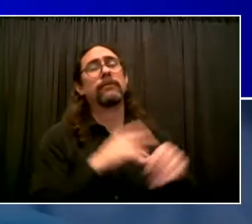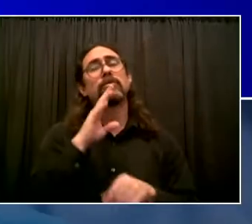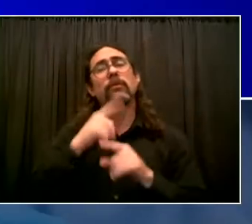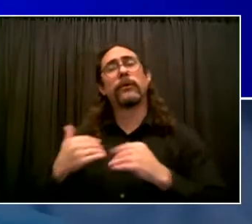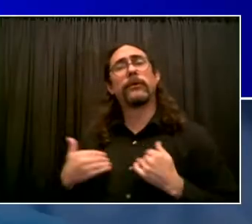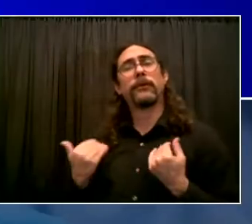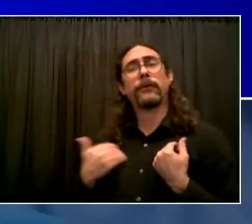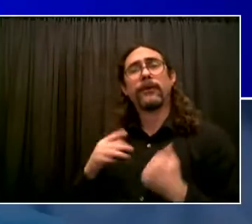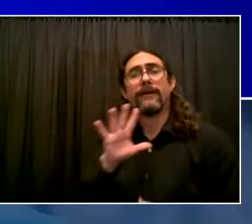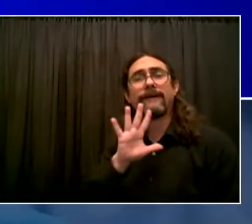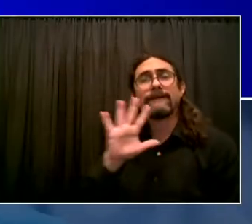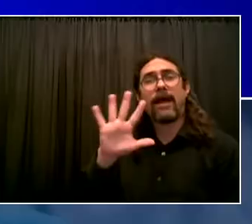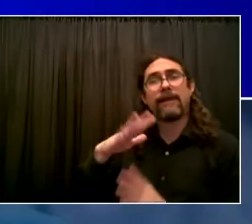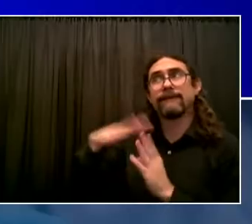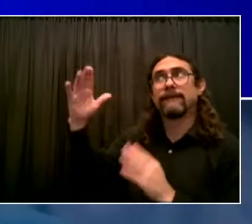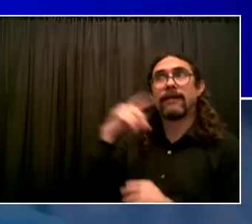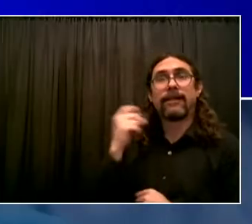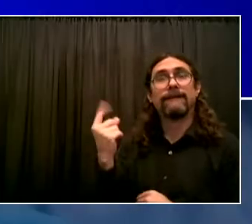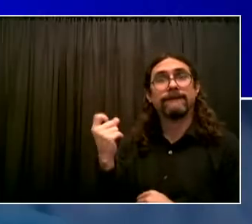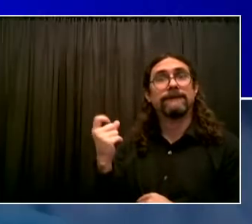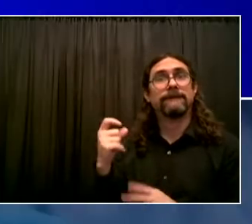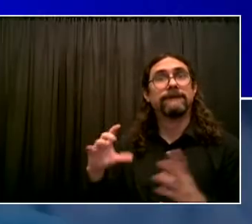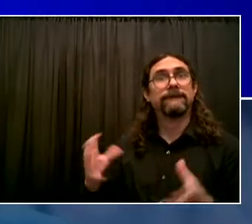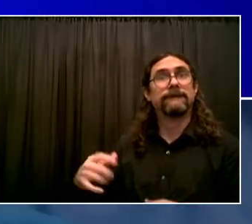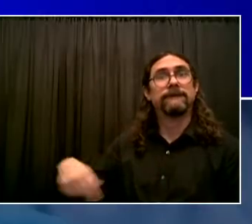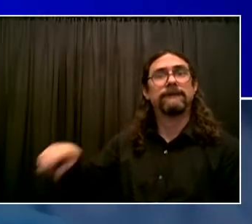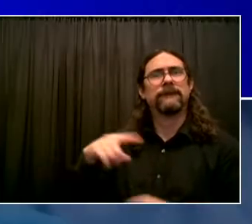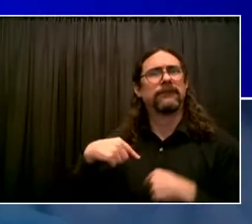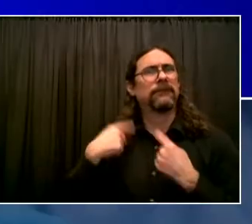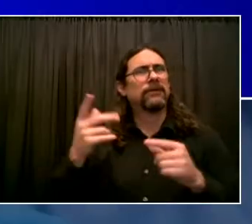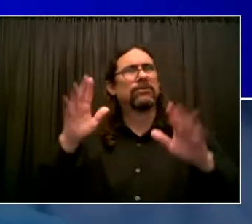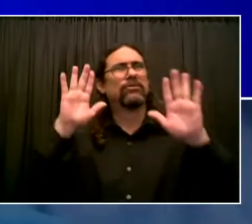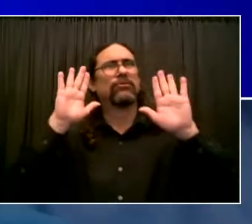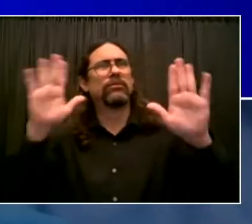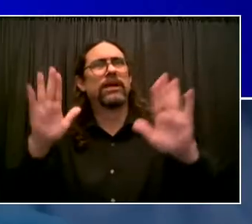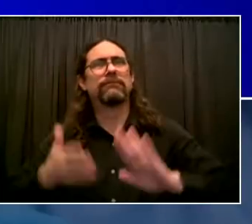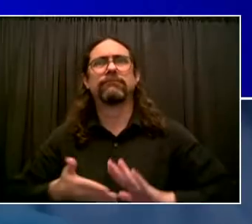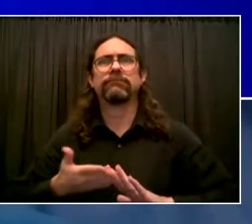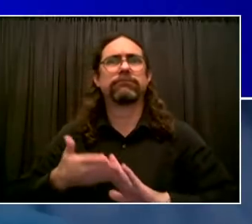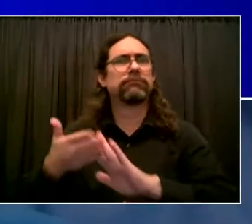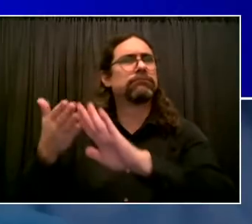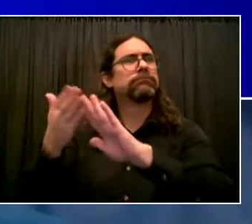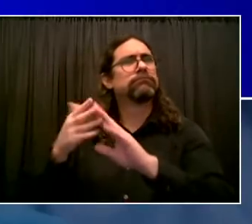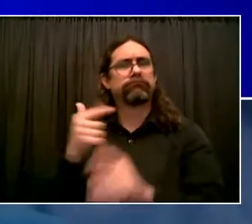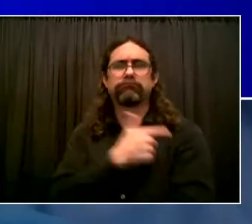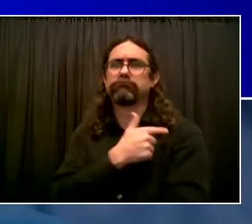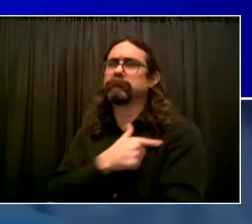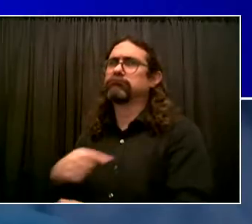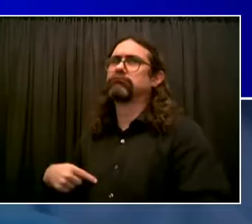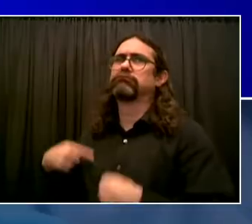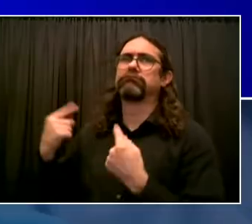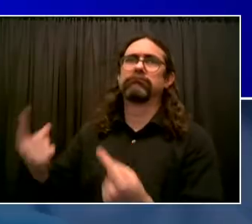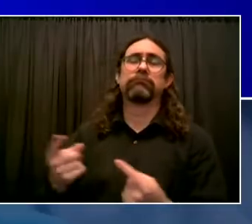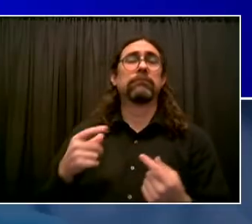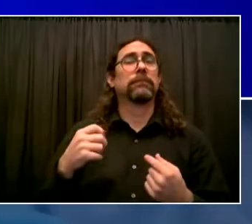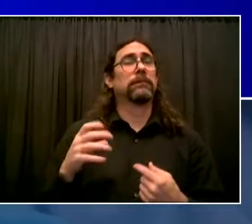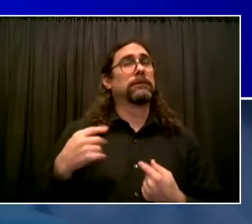11-YEAR-OLDS. ALREADY 12700,0 NEW YORK CITY